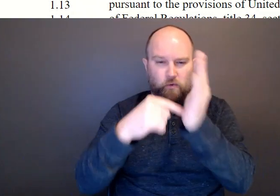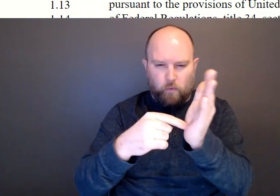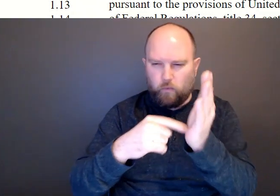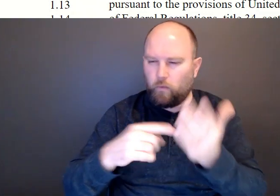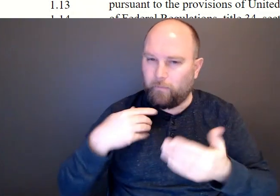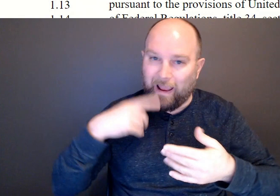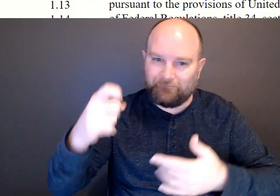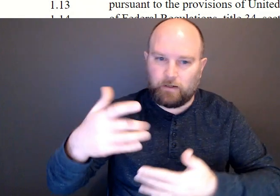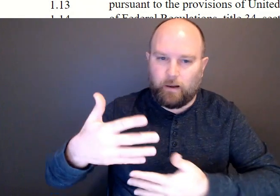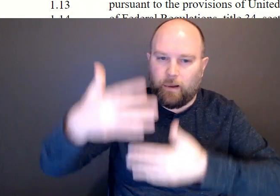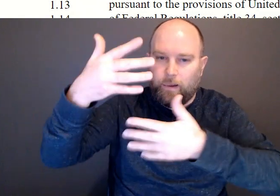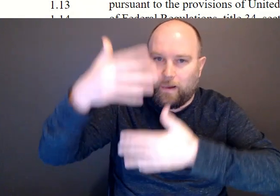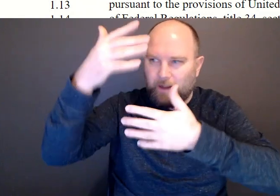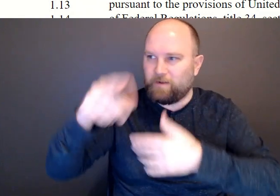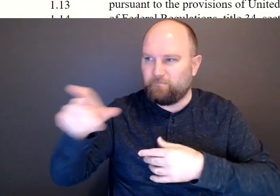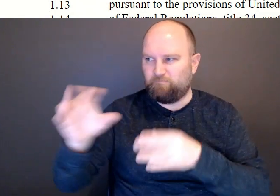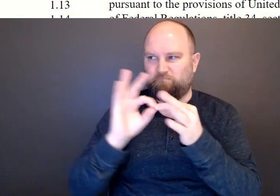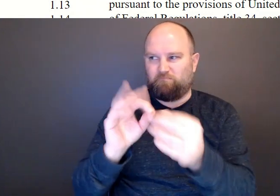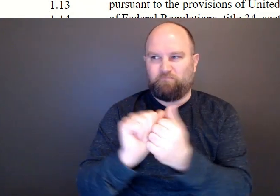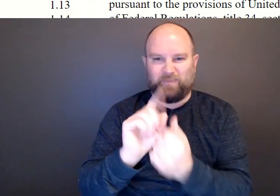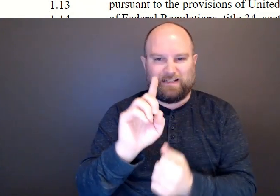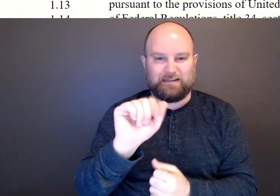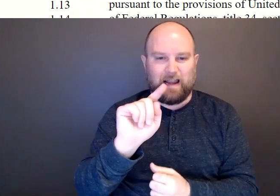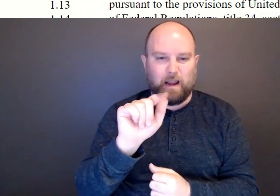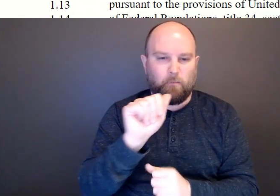new language that will be added is at the bottom